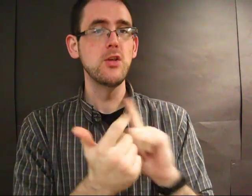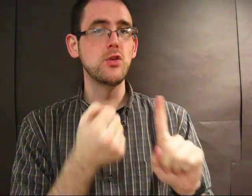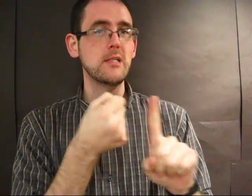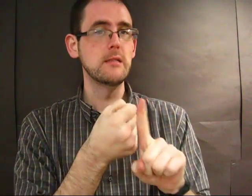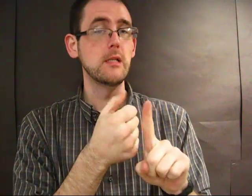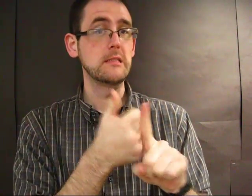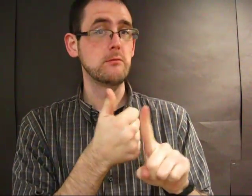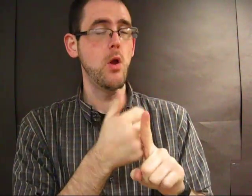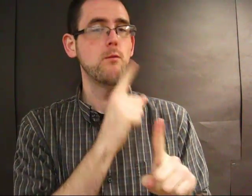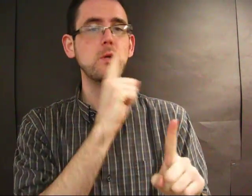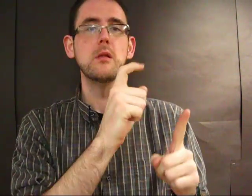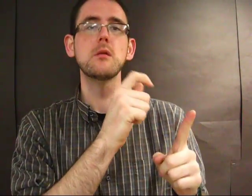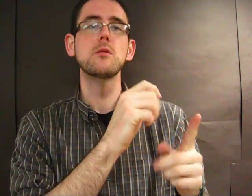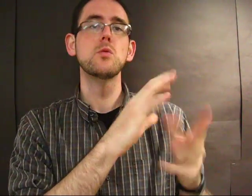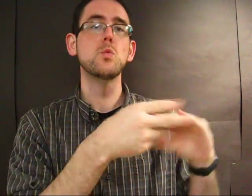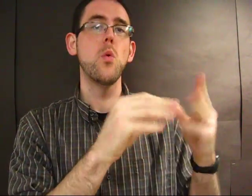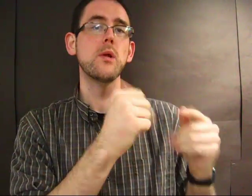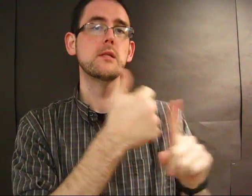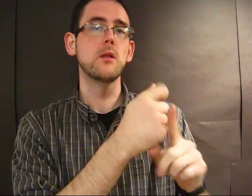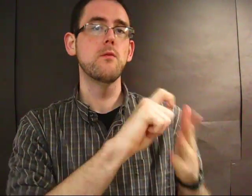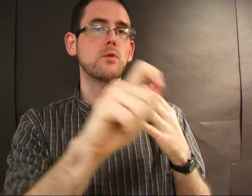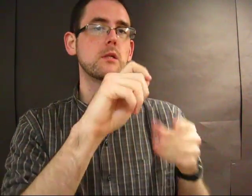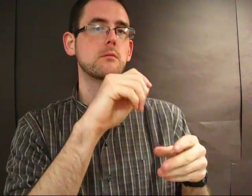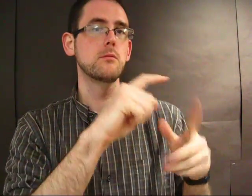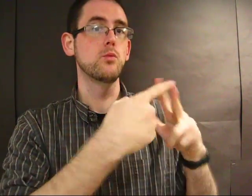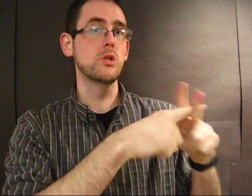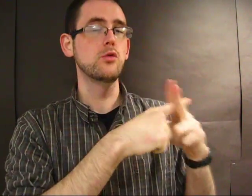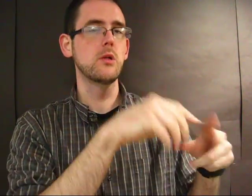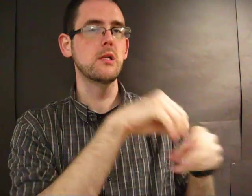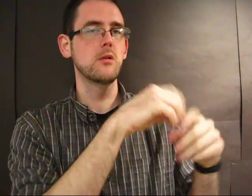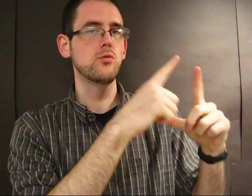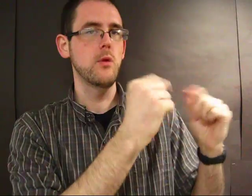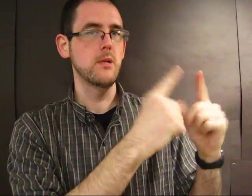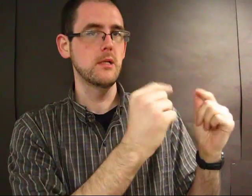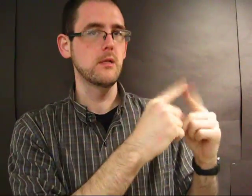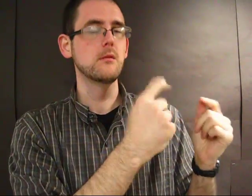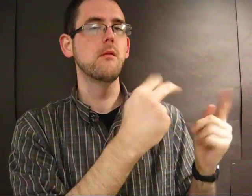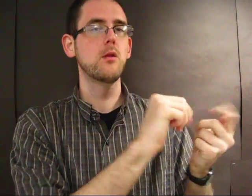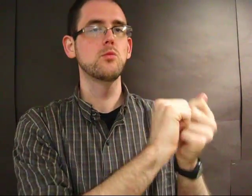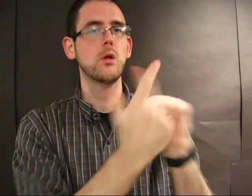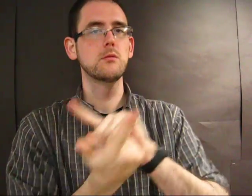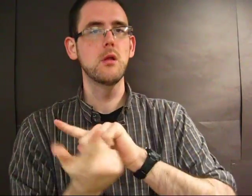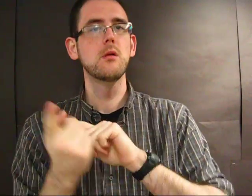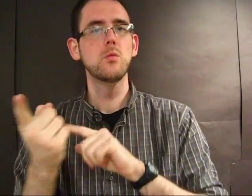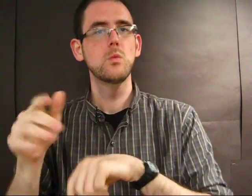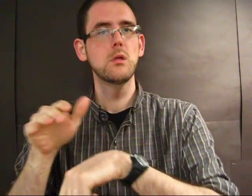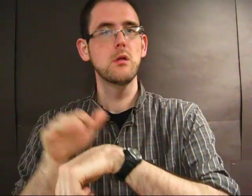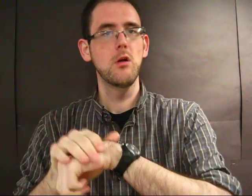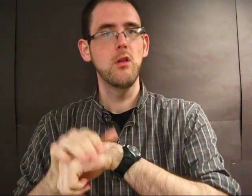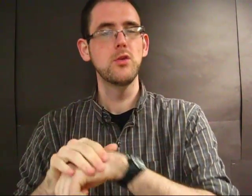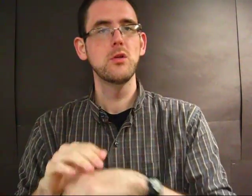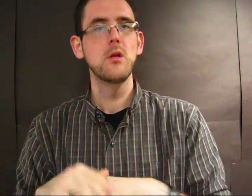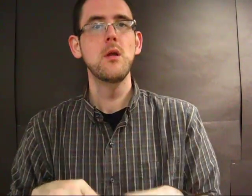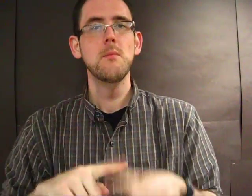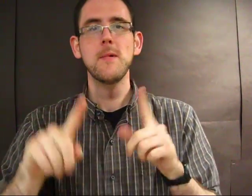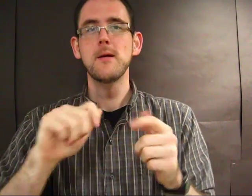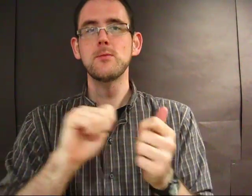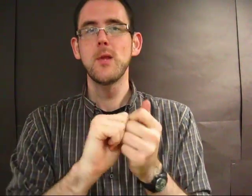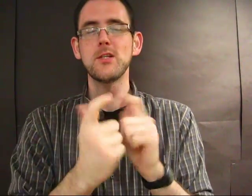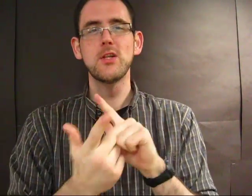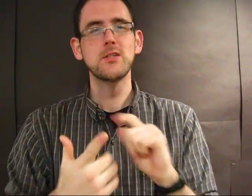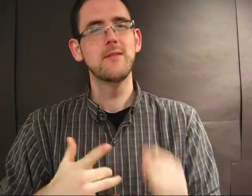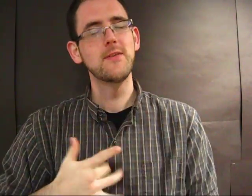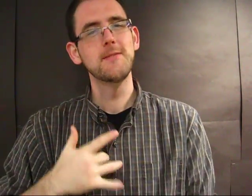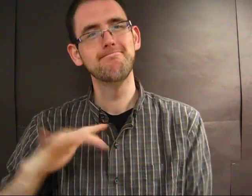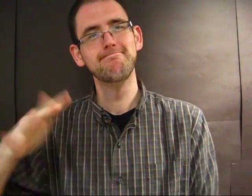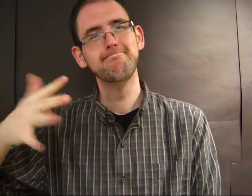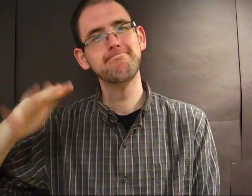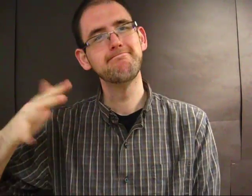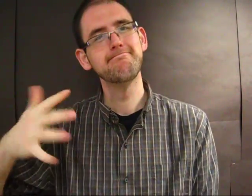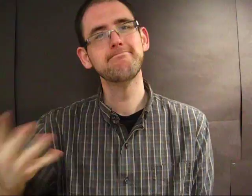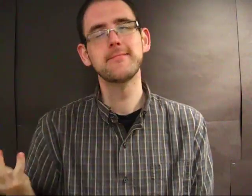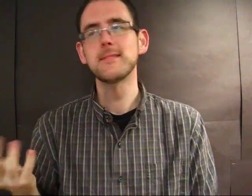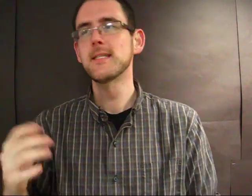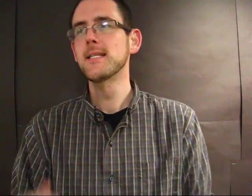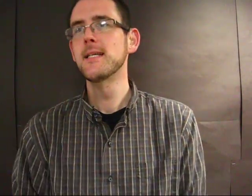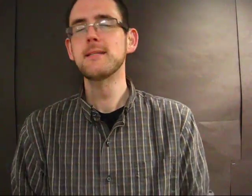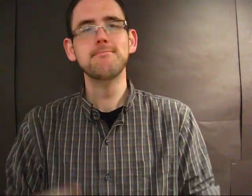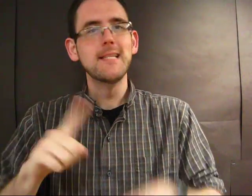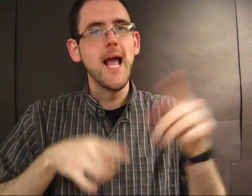The translation itself -- the story was written in Japanese -- seems to be so-so.